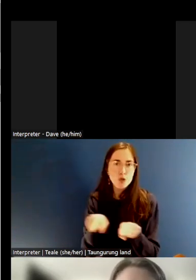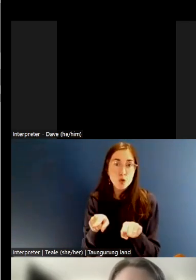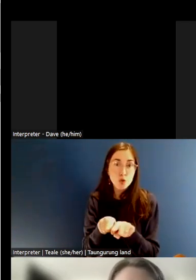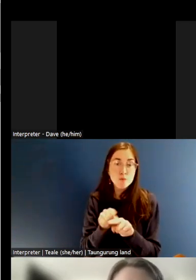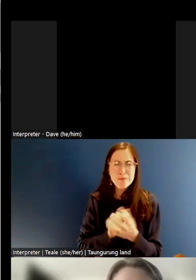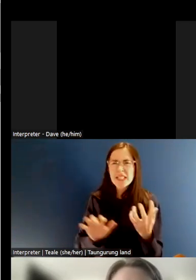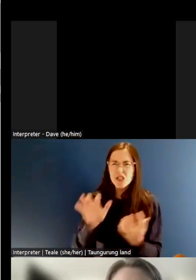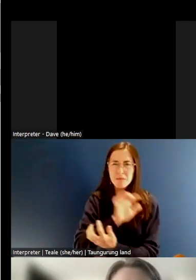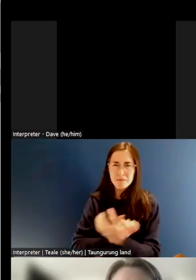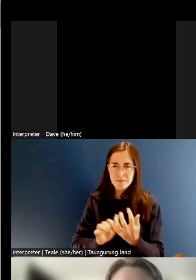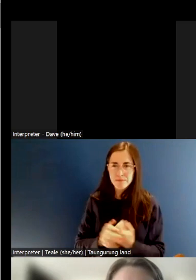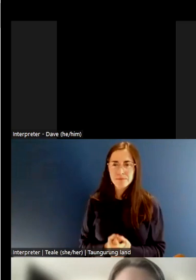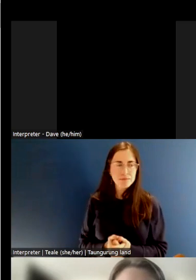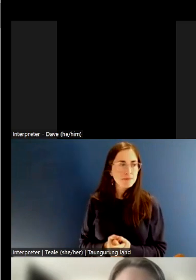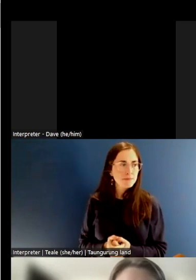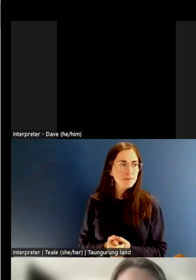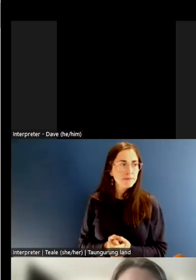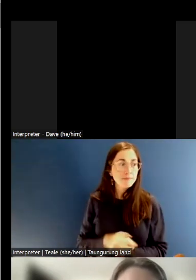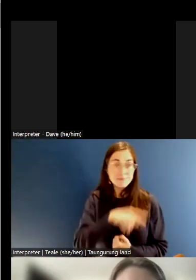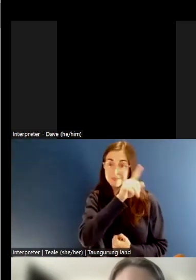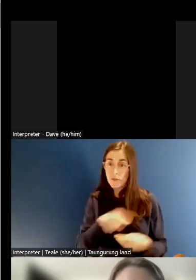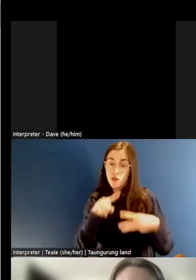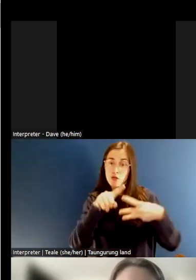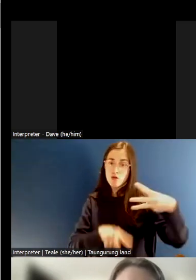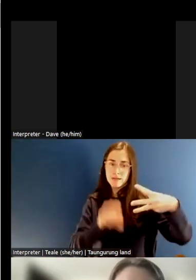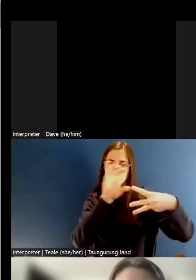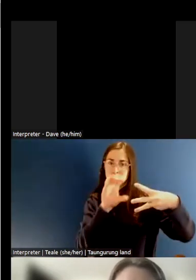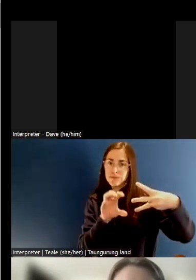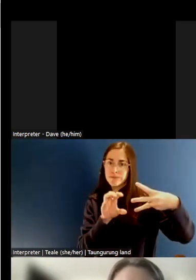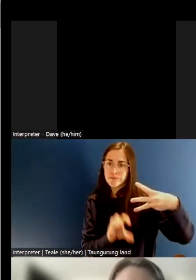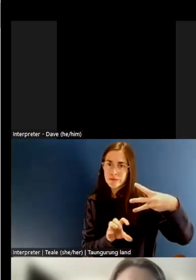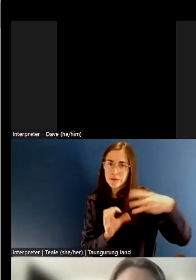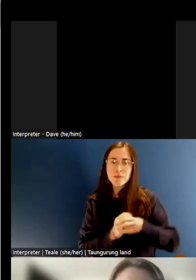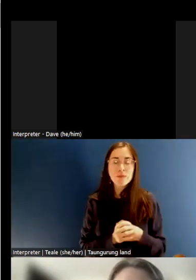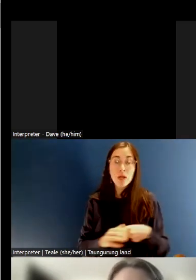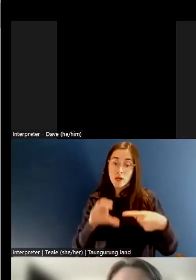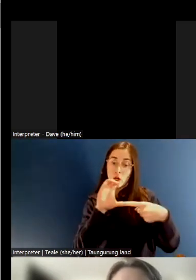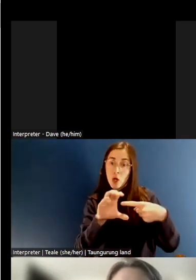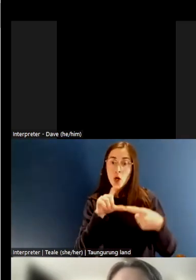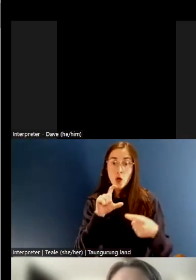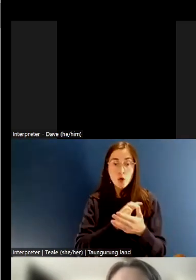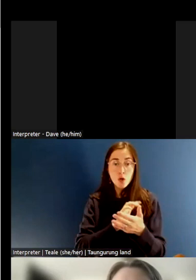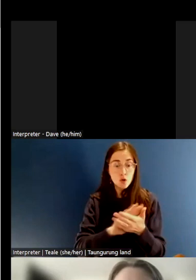So just to look at that a little bit more, when we're looking at chromosomal changes, so that can be...